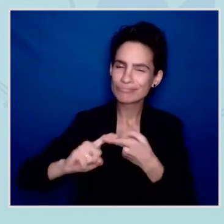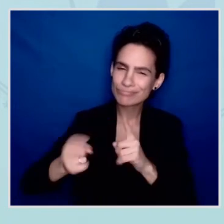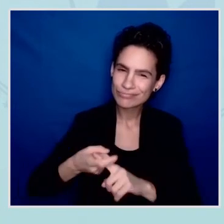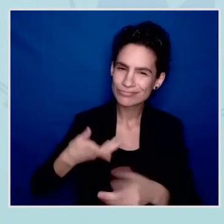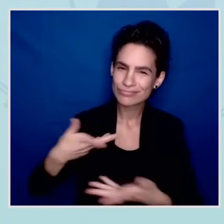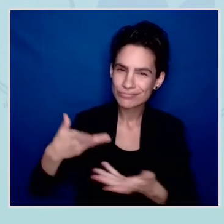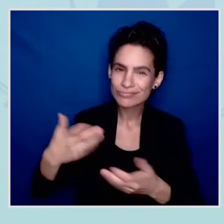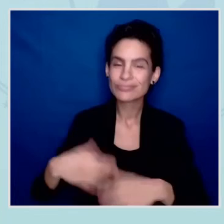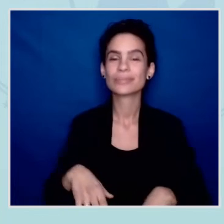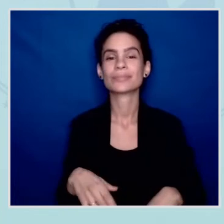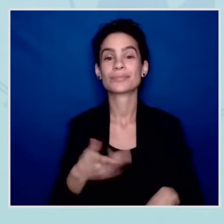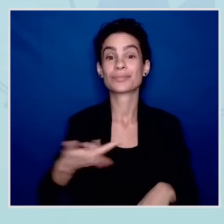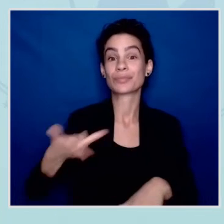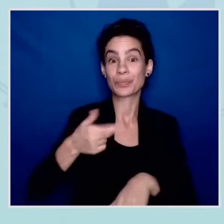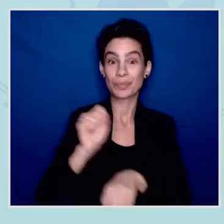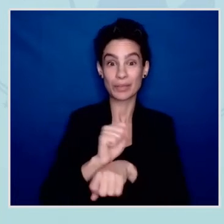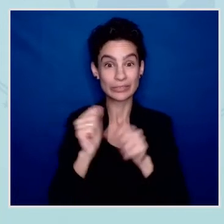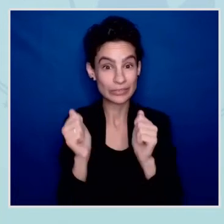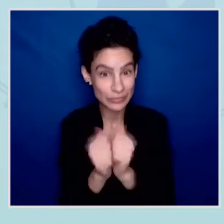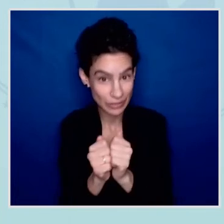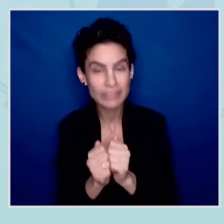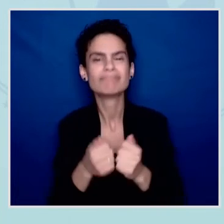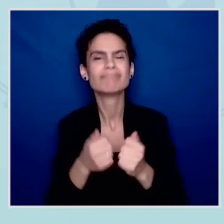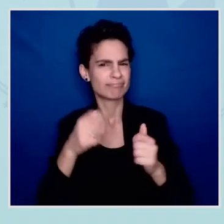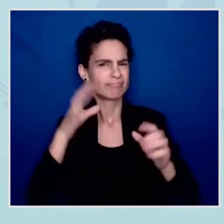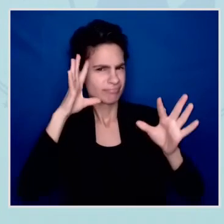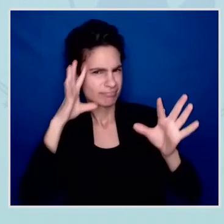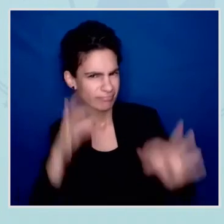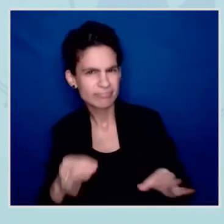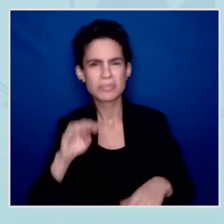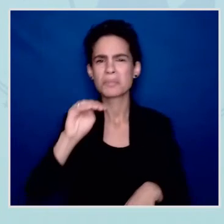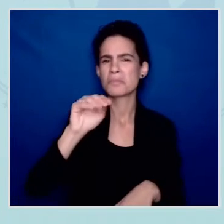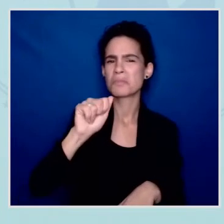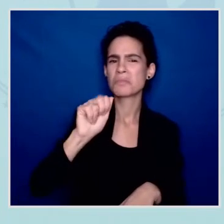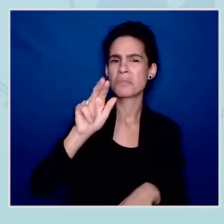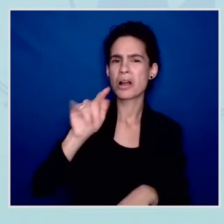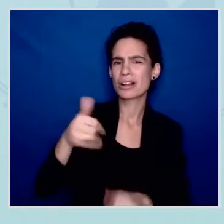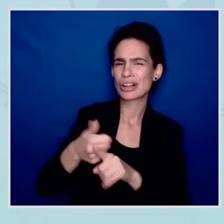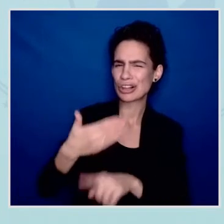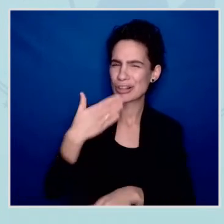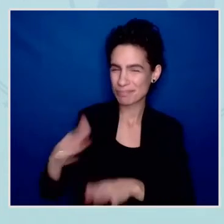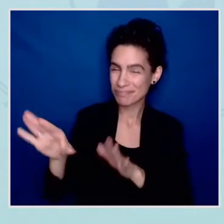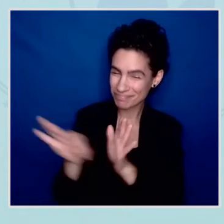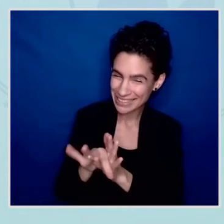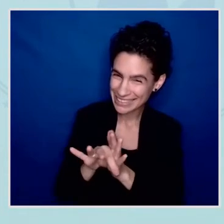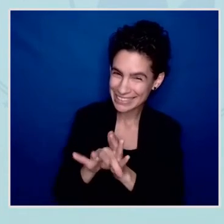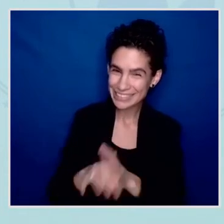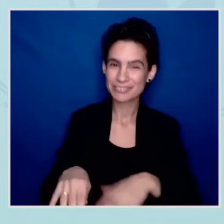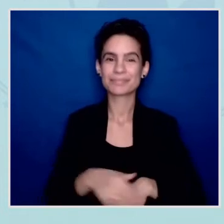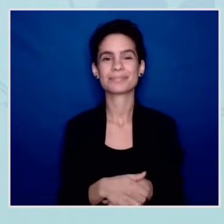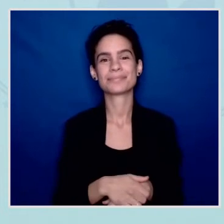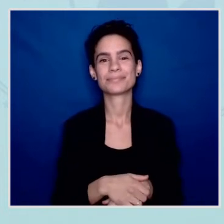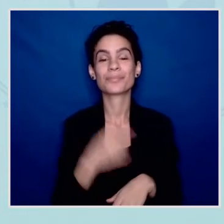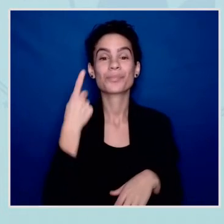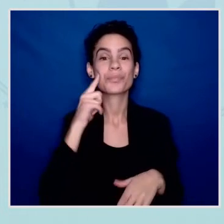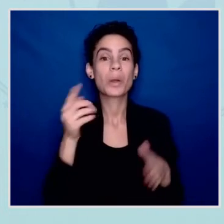DIGNITY OF WORK FOR ALL PEOPLE.